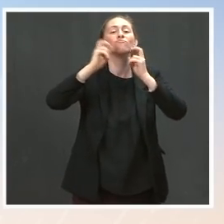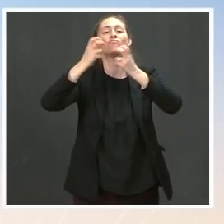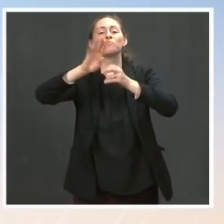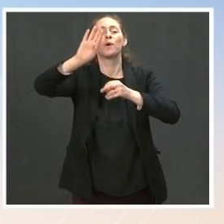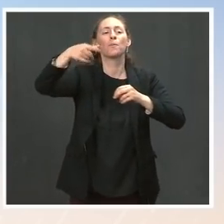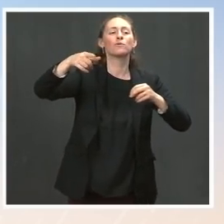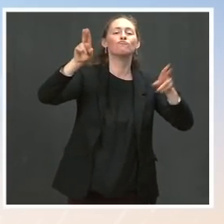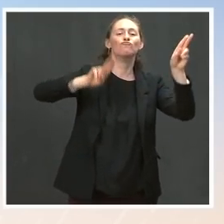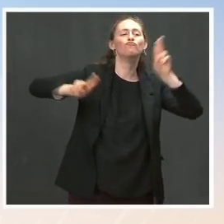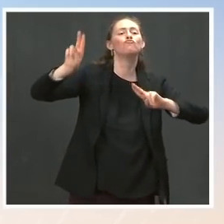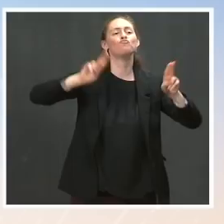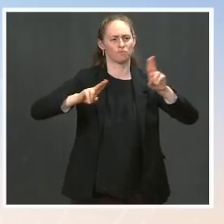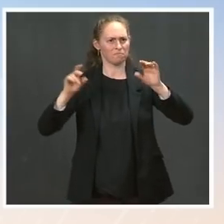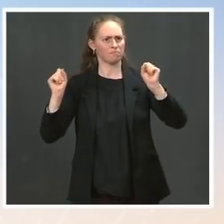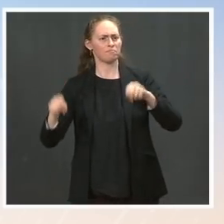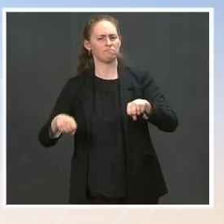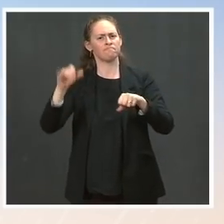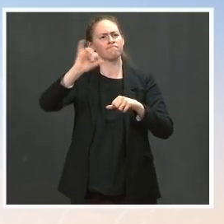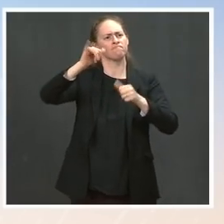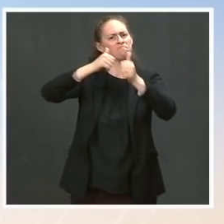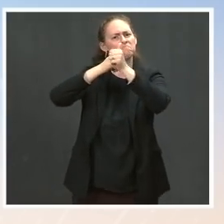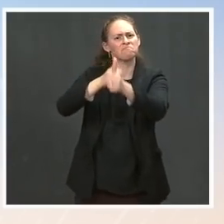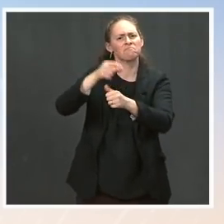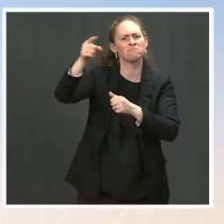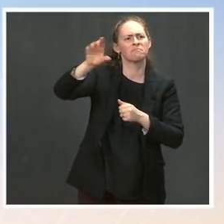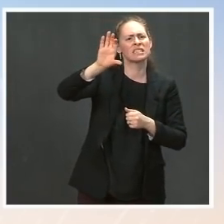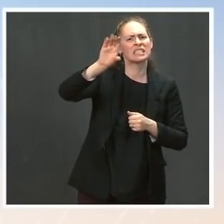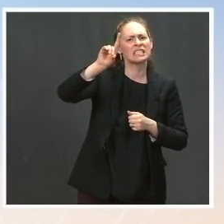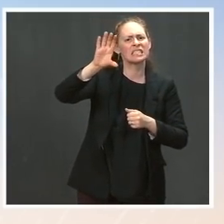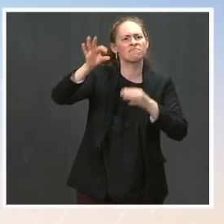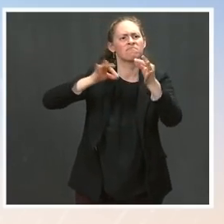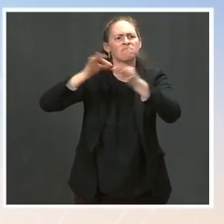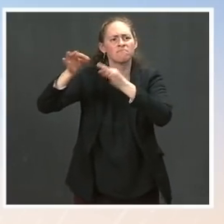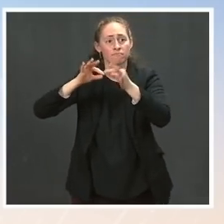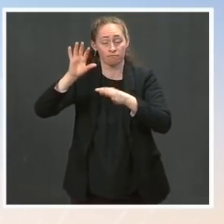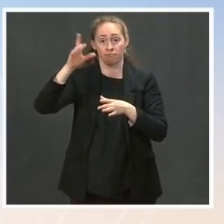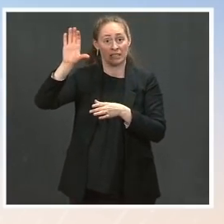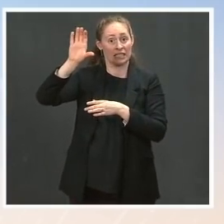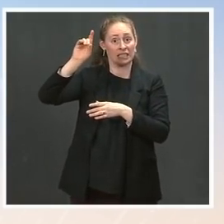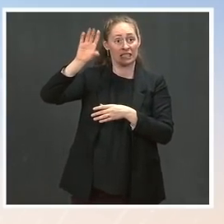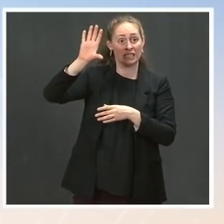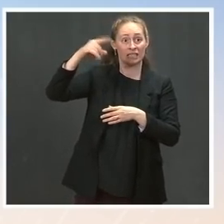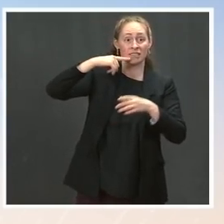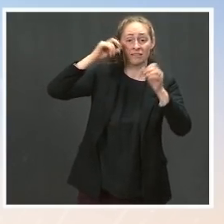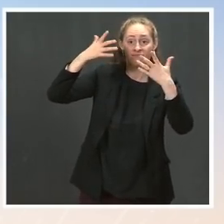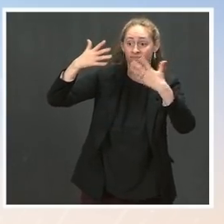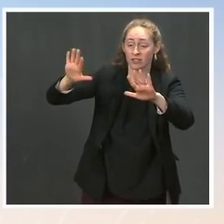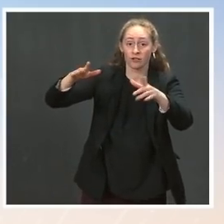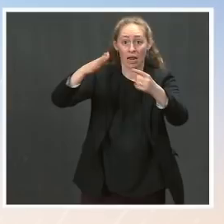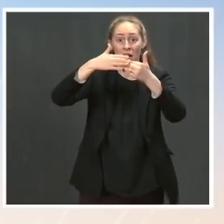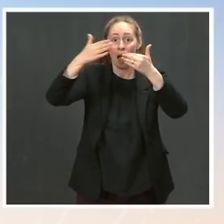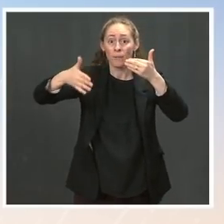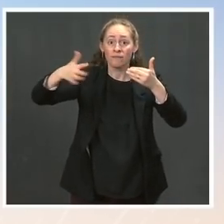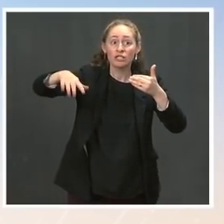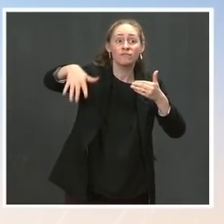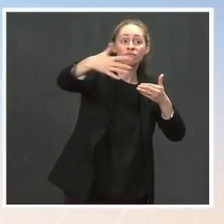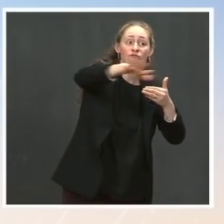the CDC has put out guidance that says, "If you're vaccinated, if your neighbors are vaccinated, you can have dinner inside together."